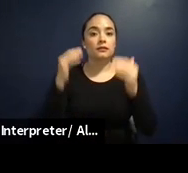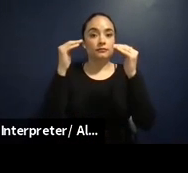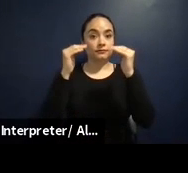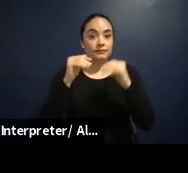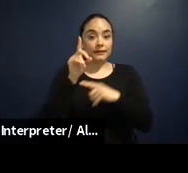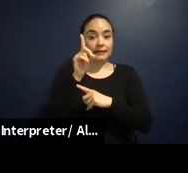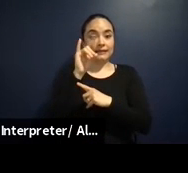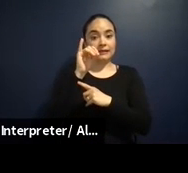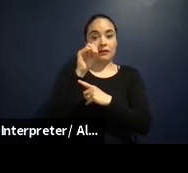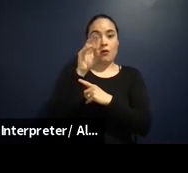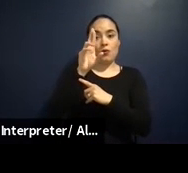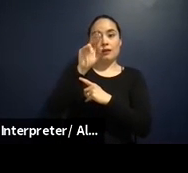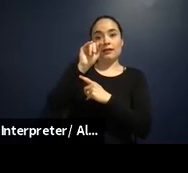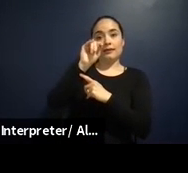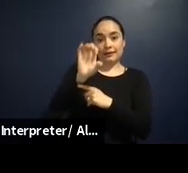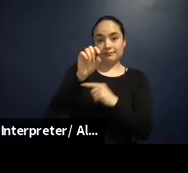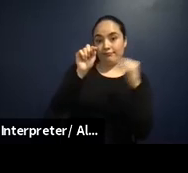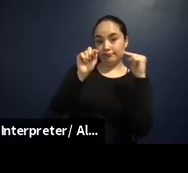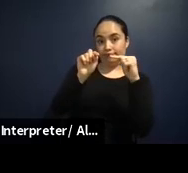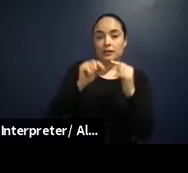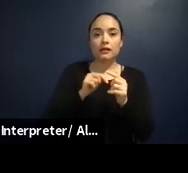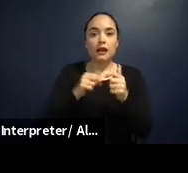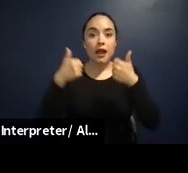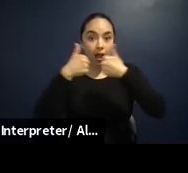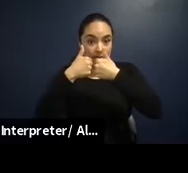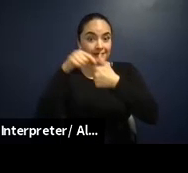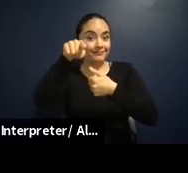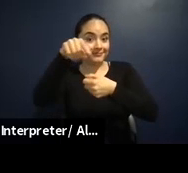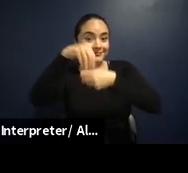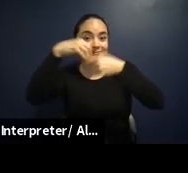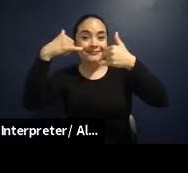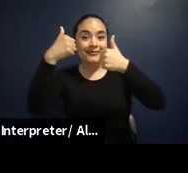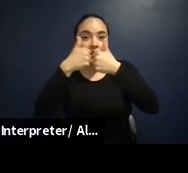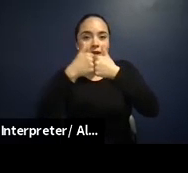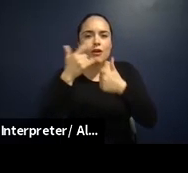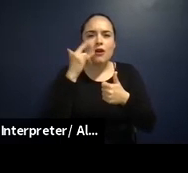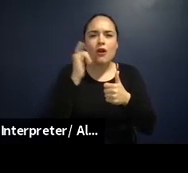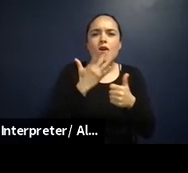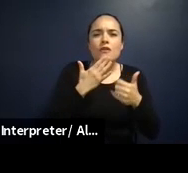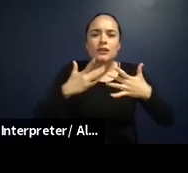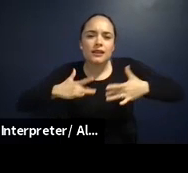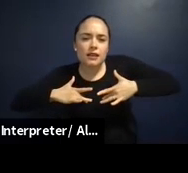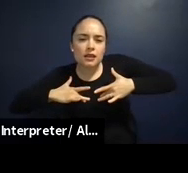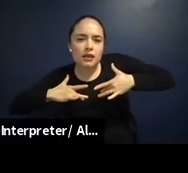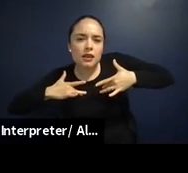we have diorite, it looks very, very pale, and you can make it by combining quartz and cobblestone,